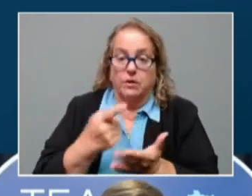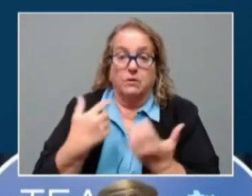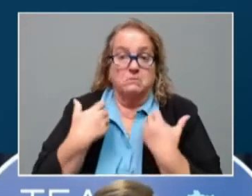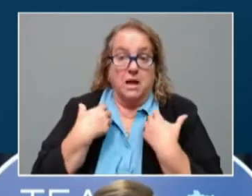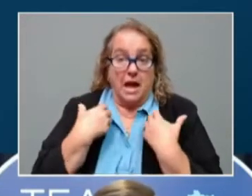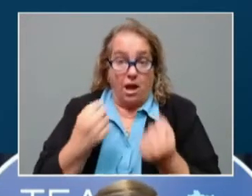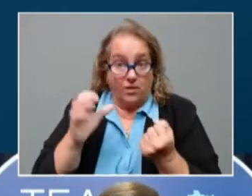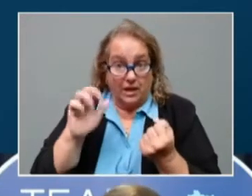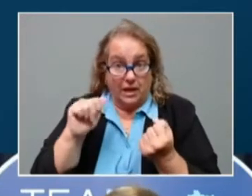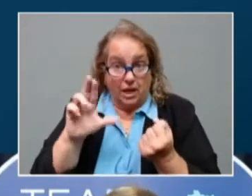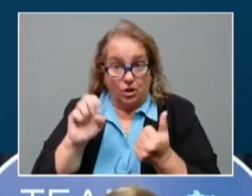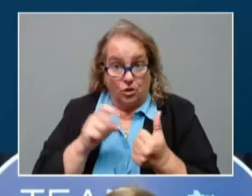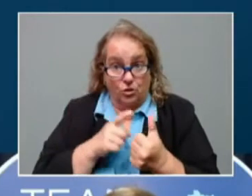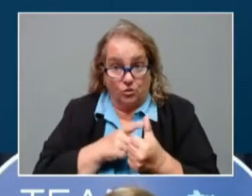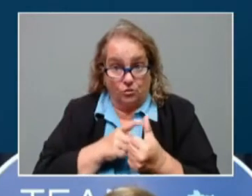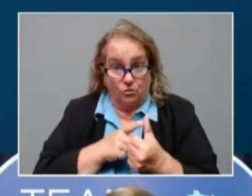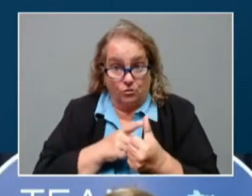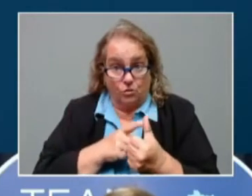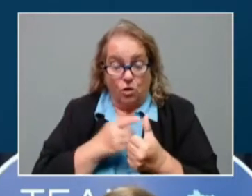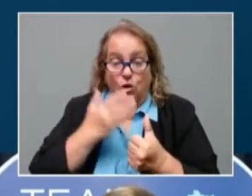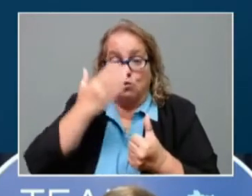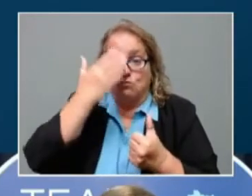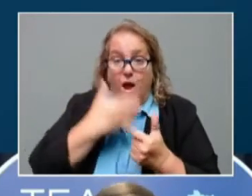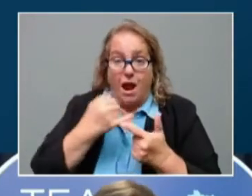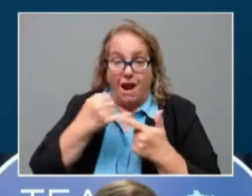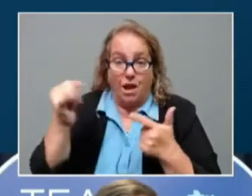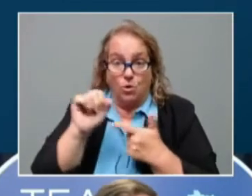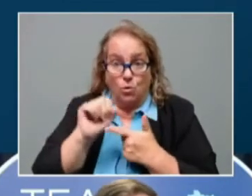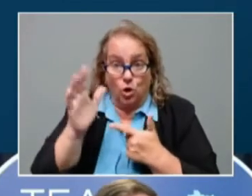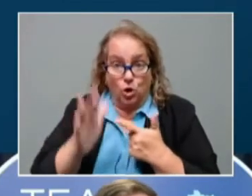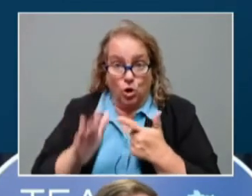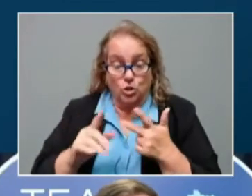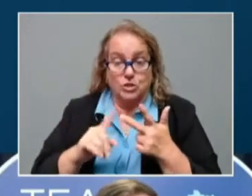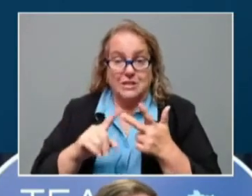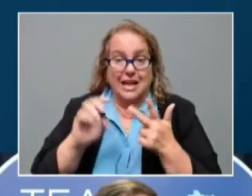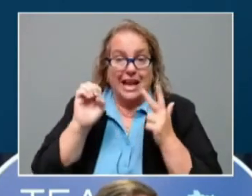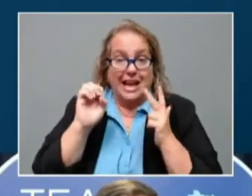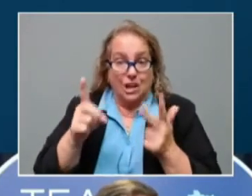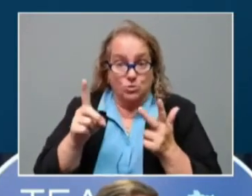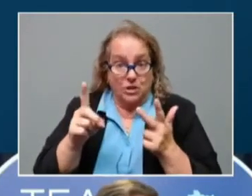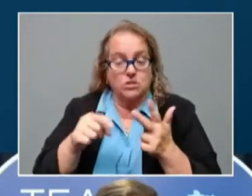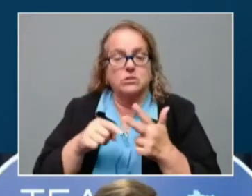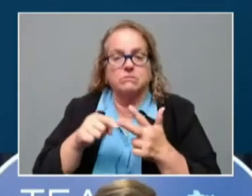three front line workers education. We think those are all areas where if you